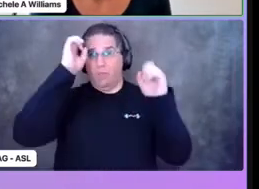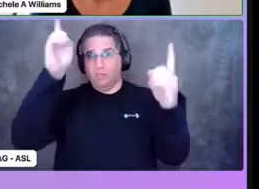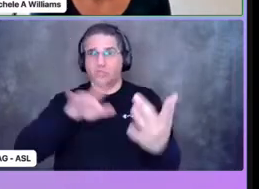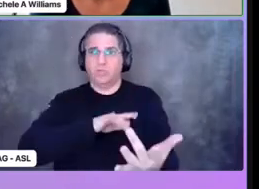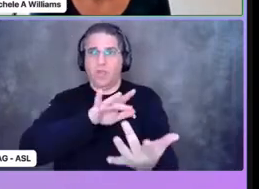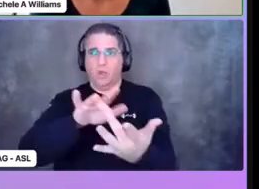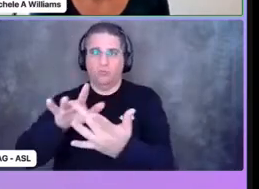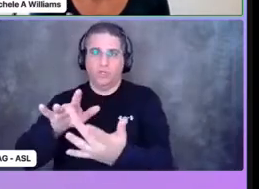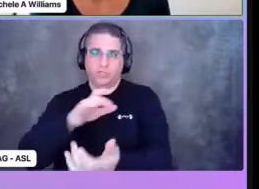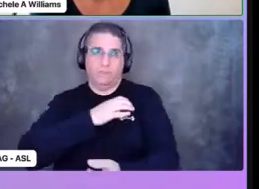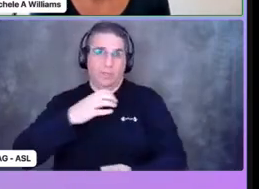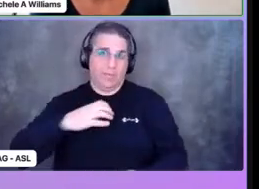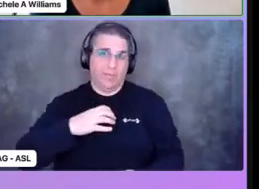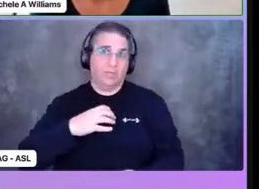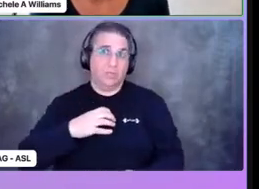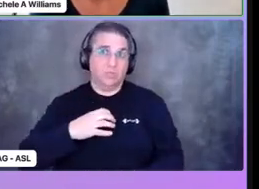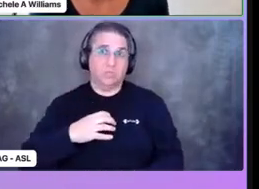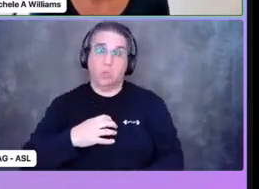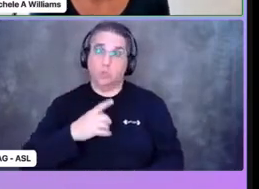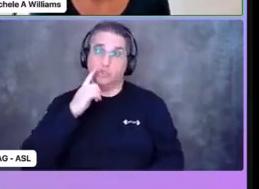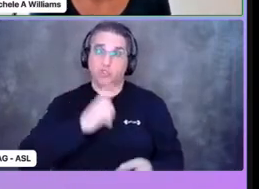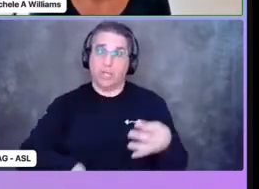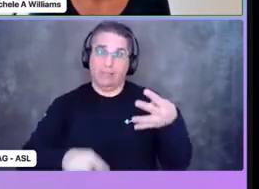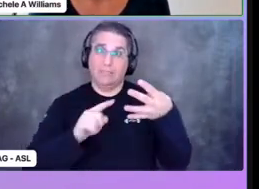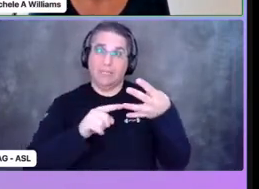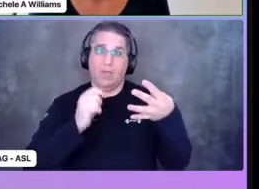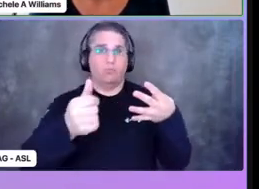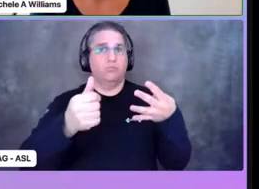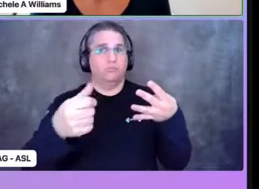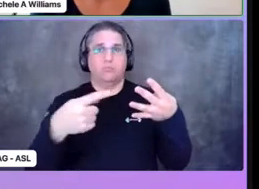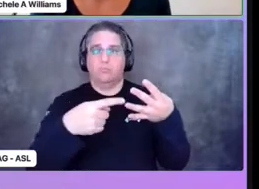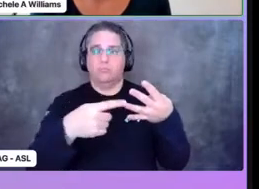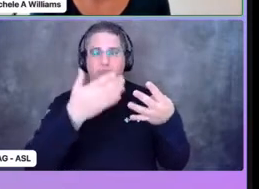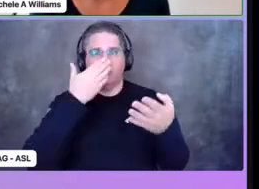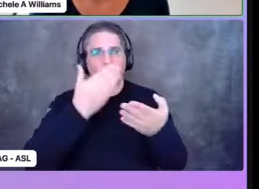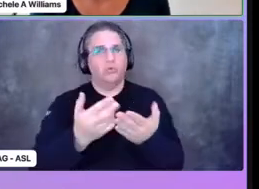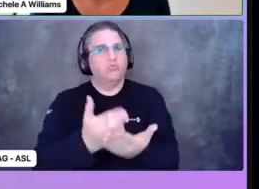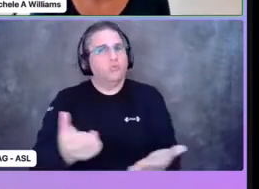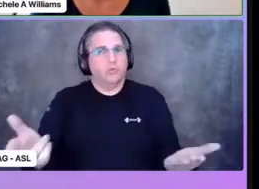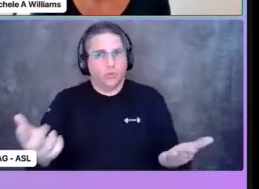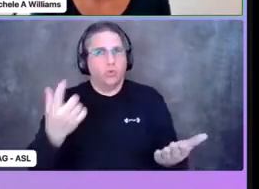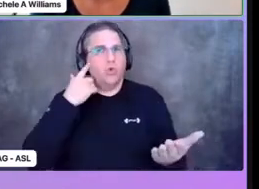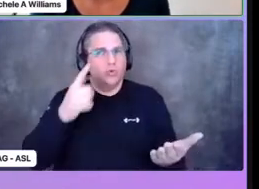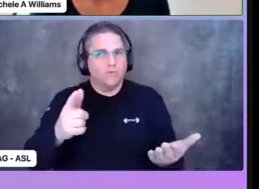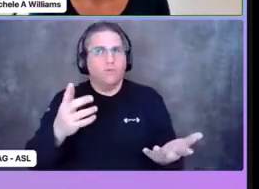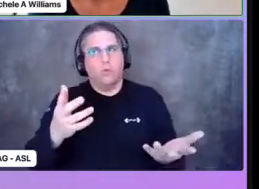fundamentals, has a wealth of of resources, now on the accessibility and research community that helps create